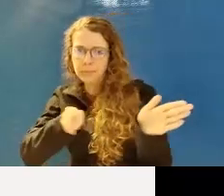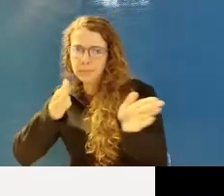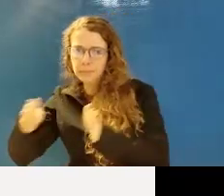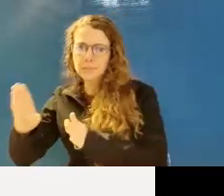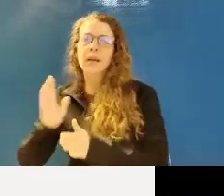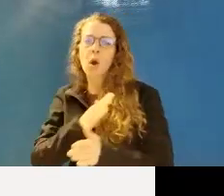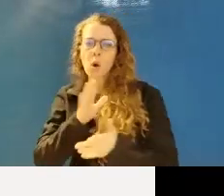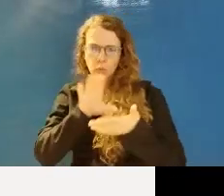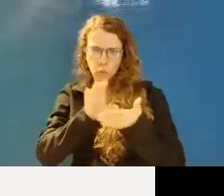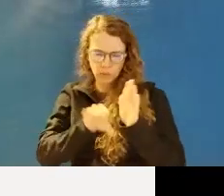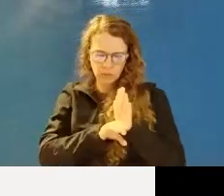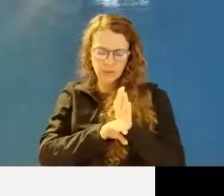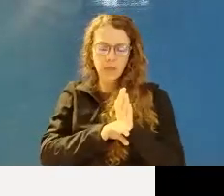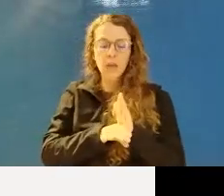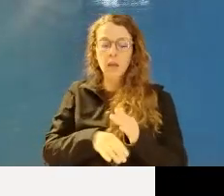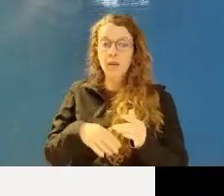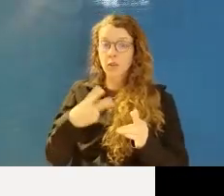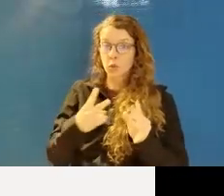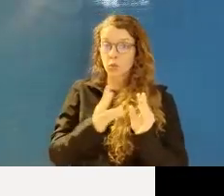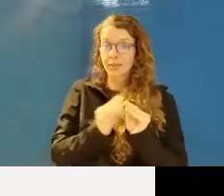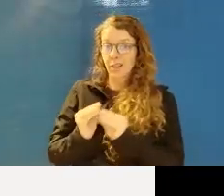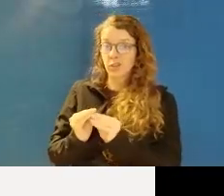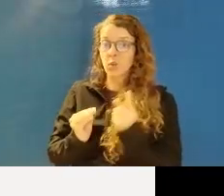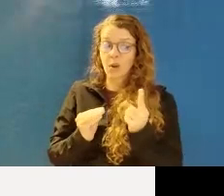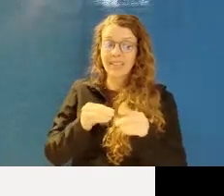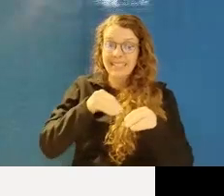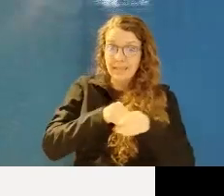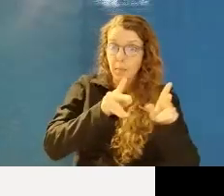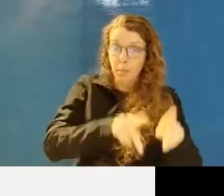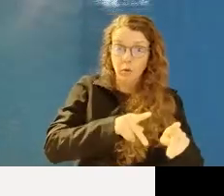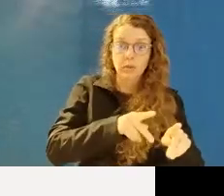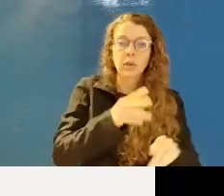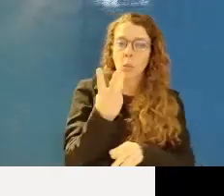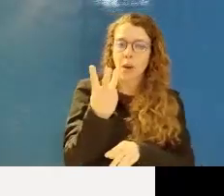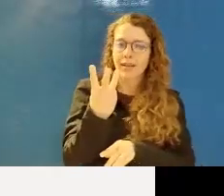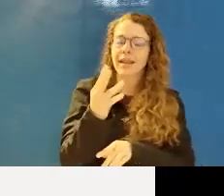Again we will have two sessions, one is in person on Wednesday, April 23rd.